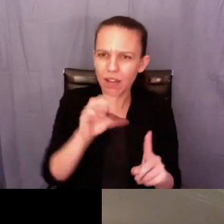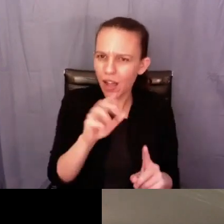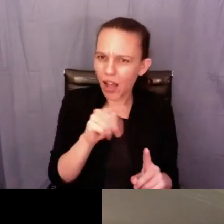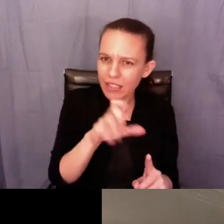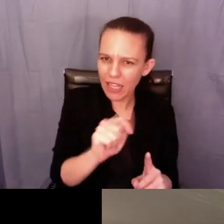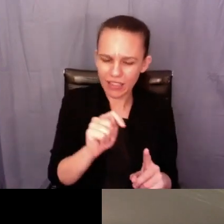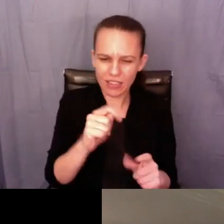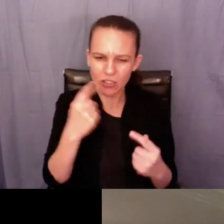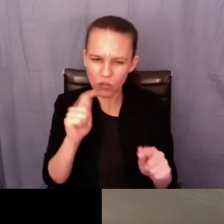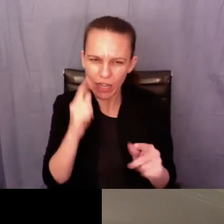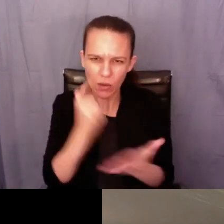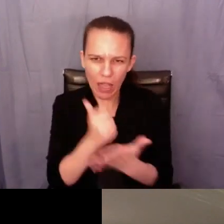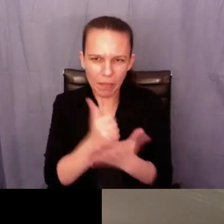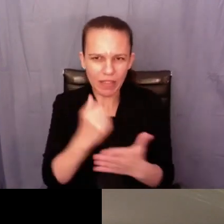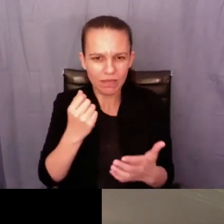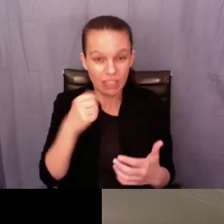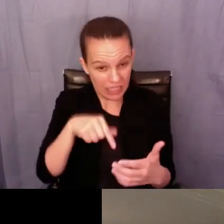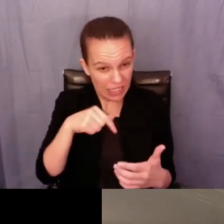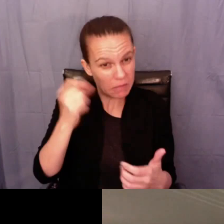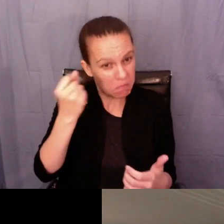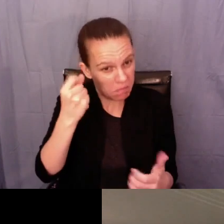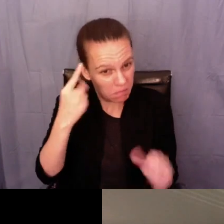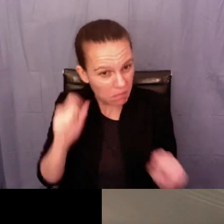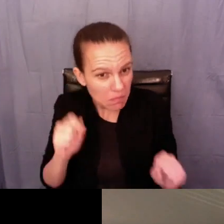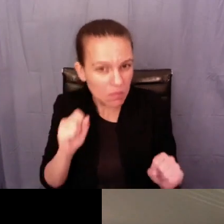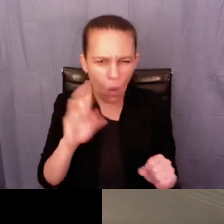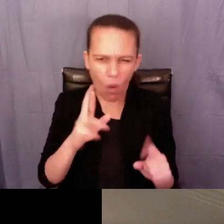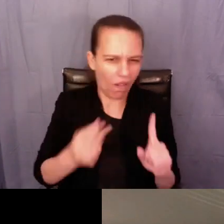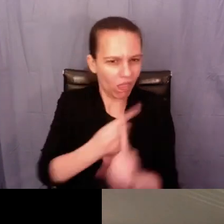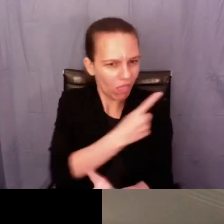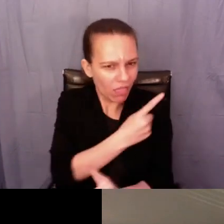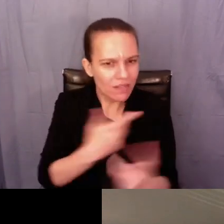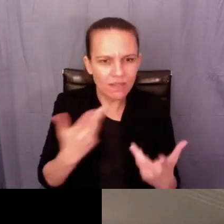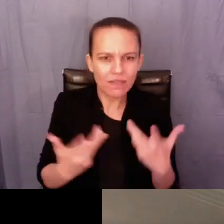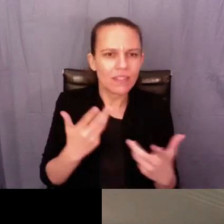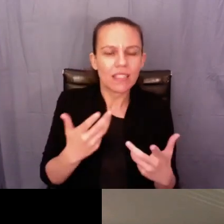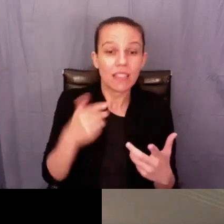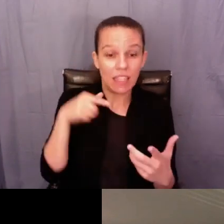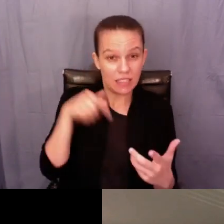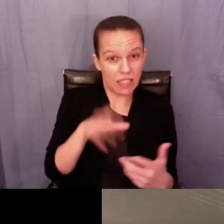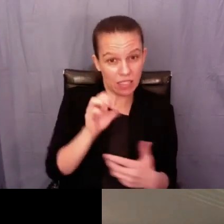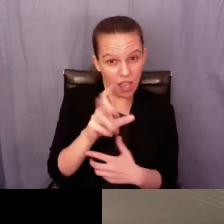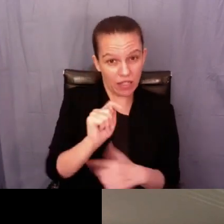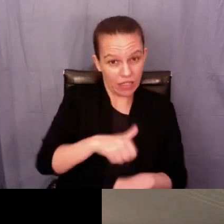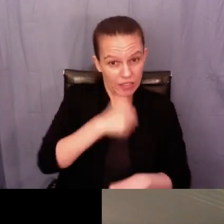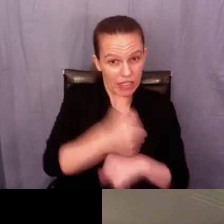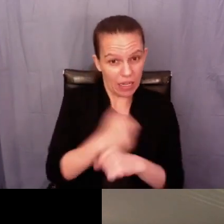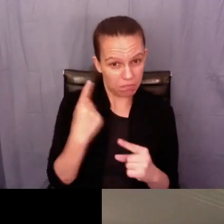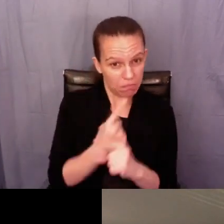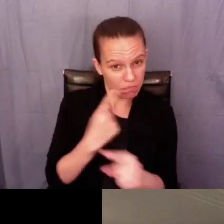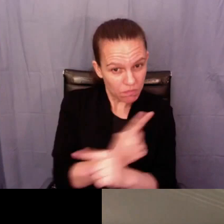sense and has this context been set up right so that you get all